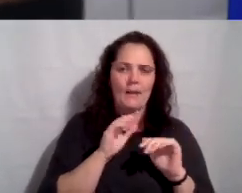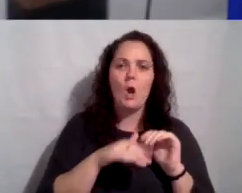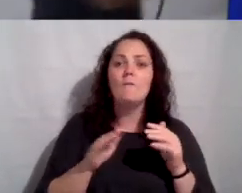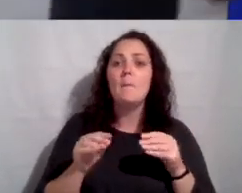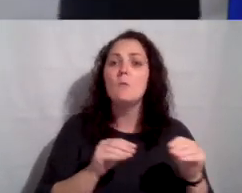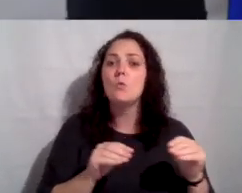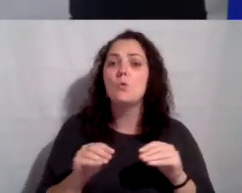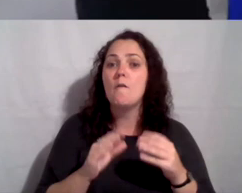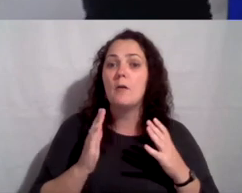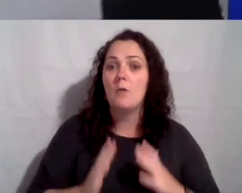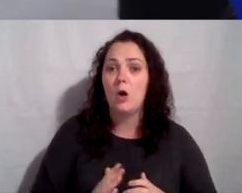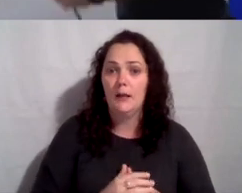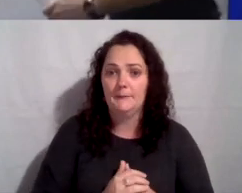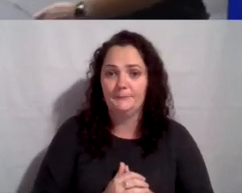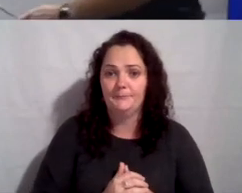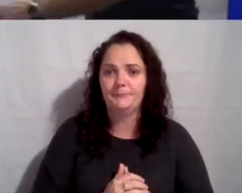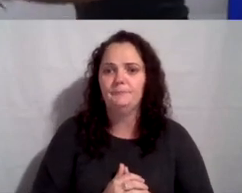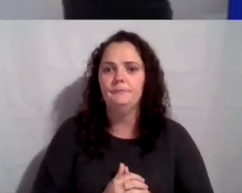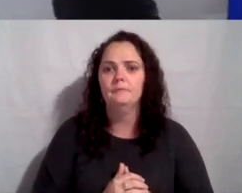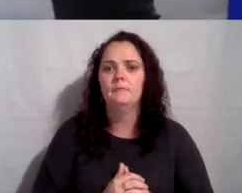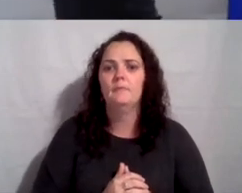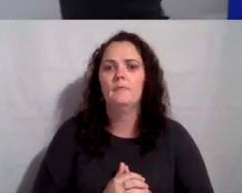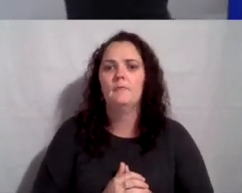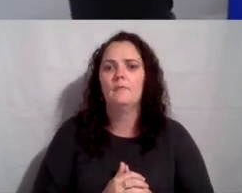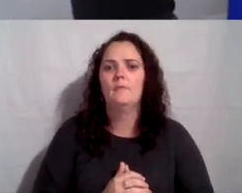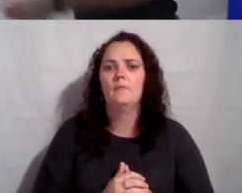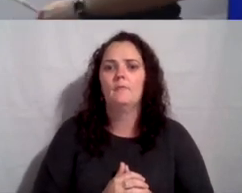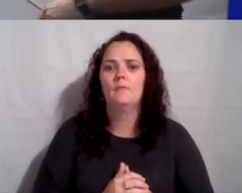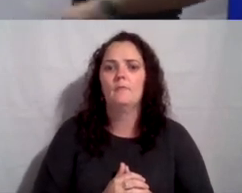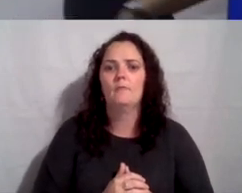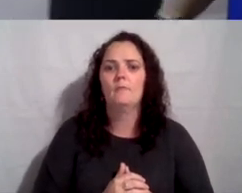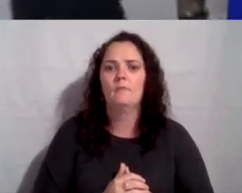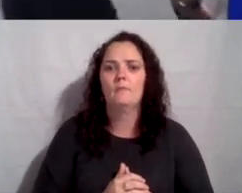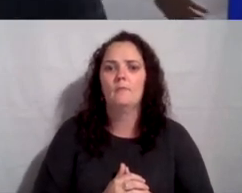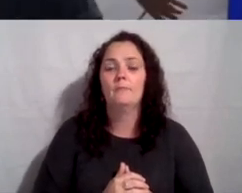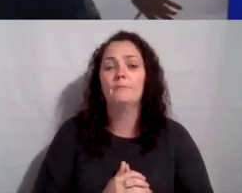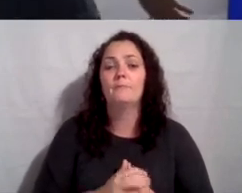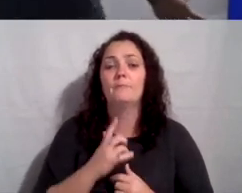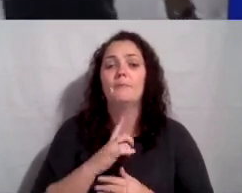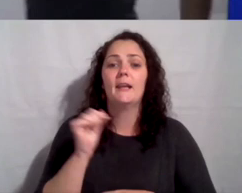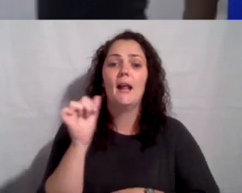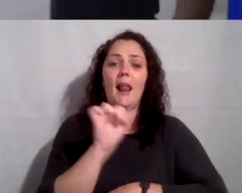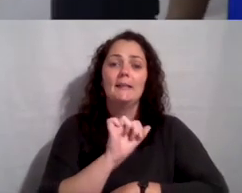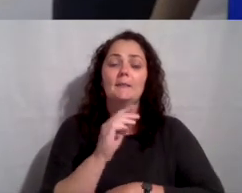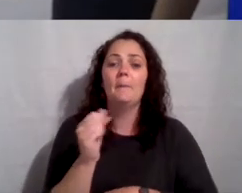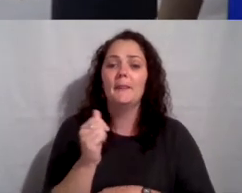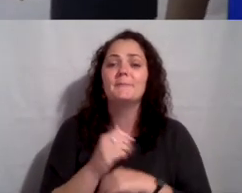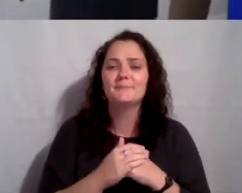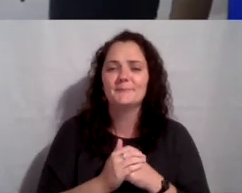that's what we're going to do. So again, there we go perfect yeah let's just take a pose with some leaning as well, a little bit of movement or lean.